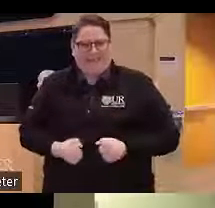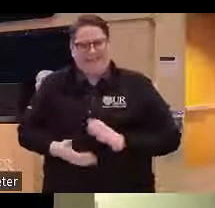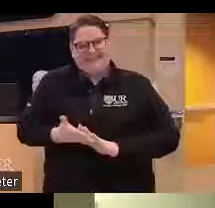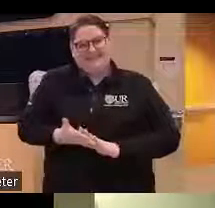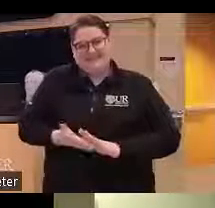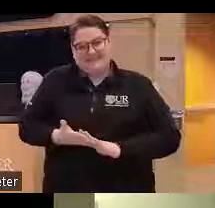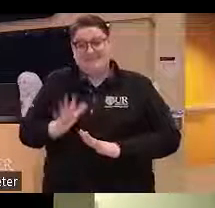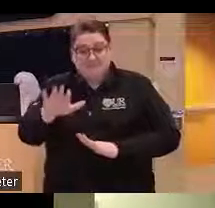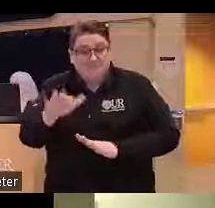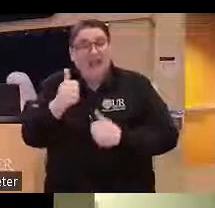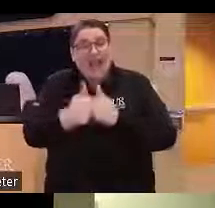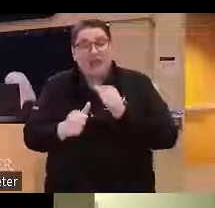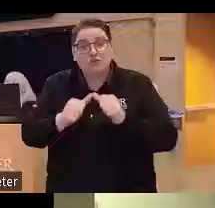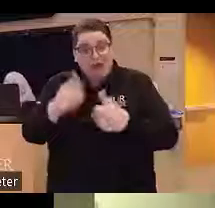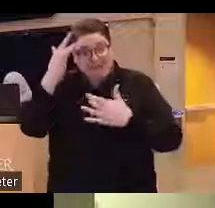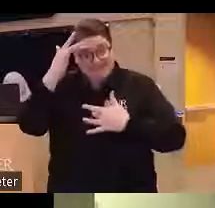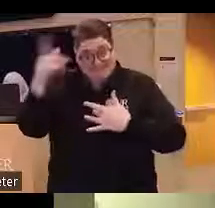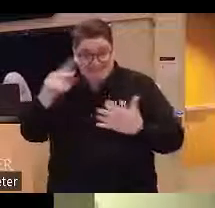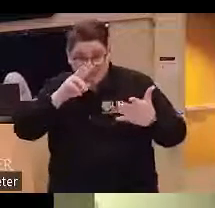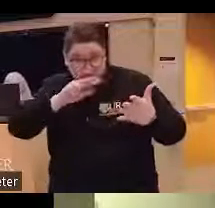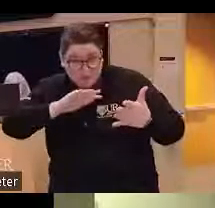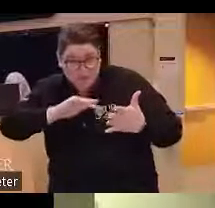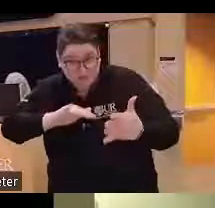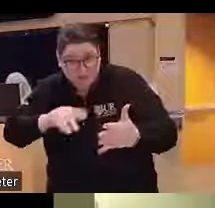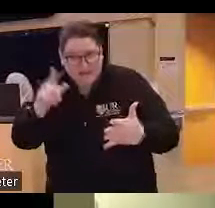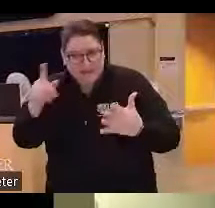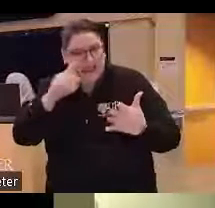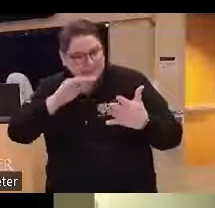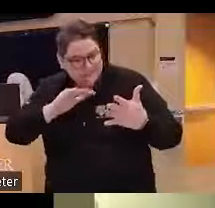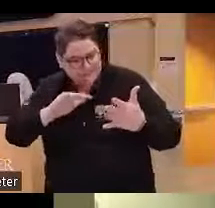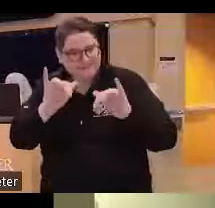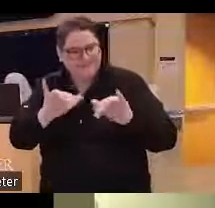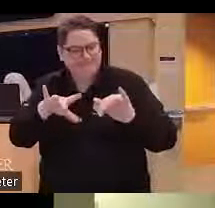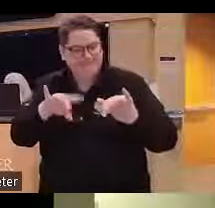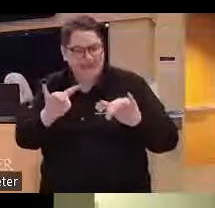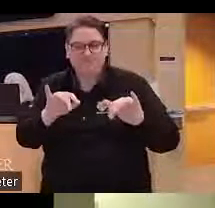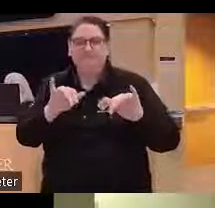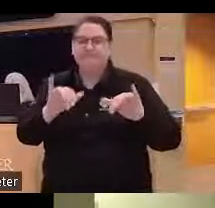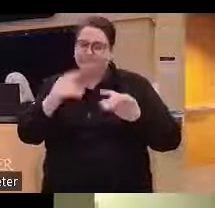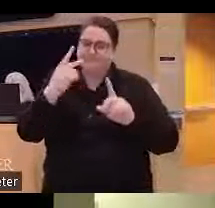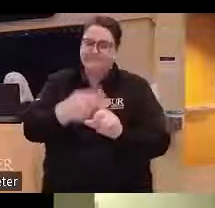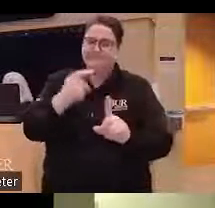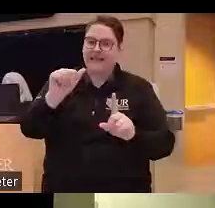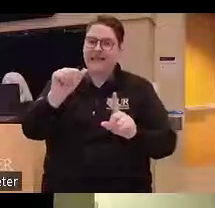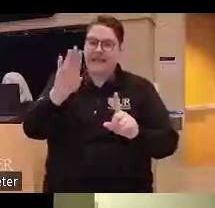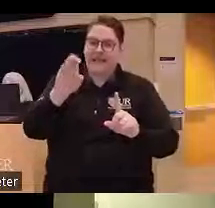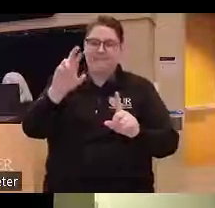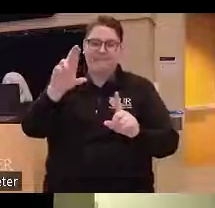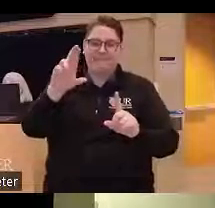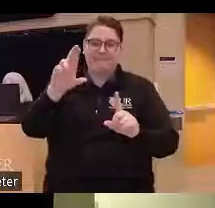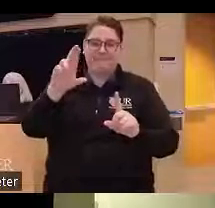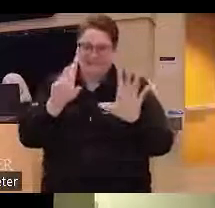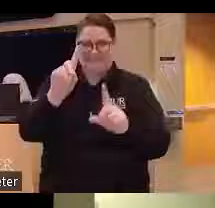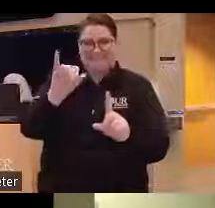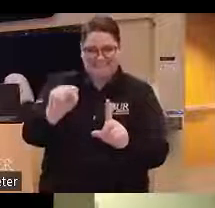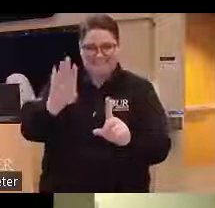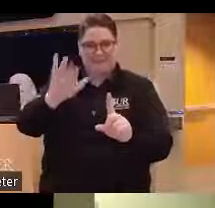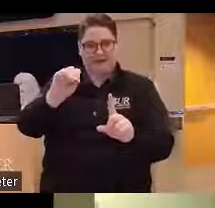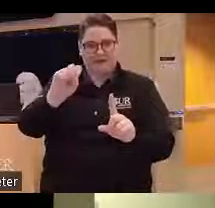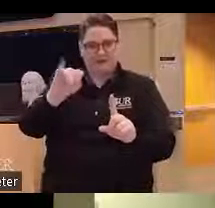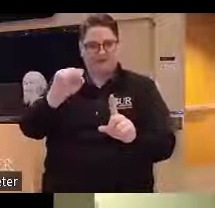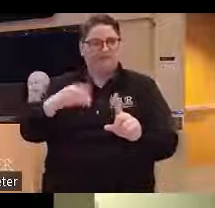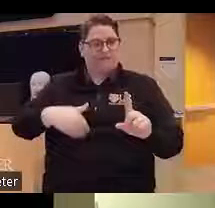chronic disease they've looked at they find um an AB barent we call disbiosis of the gut microbiome